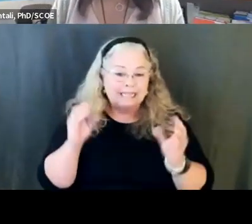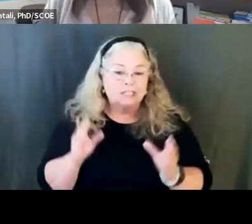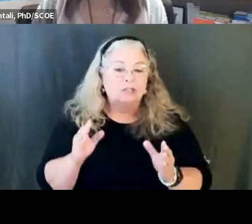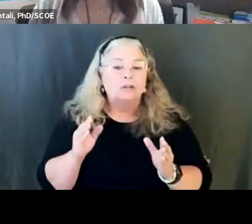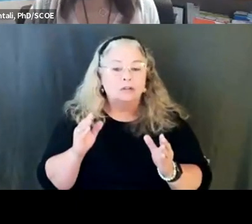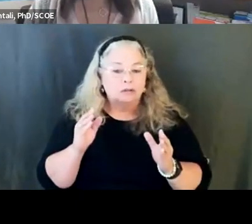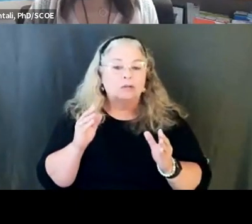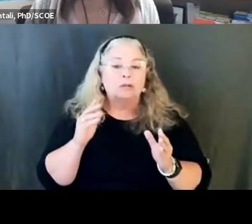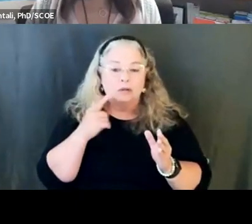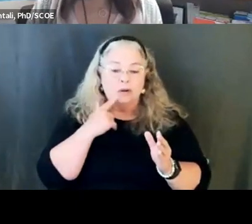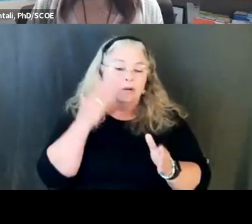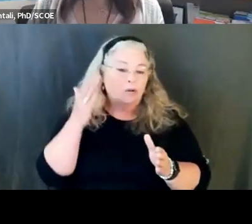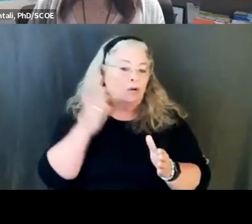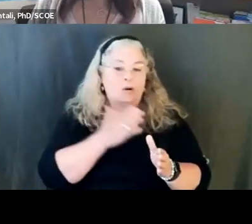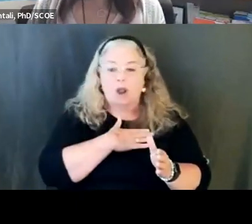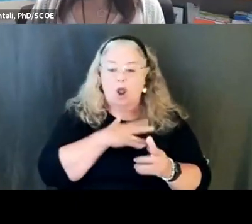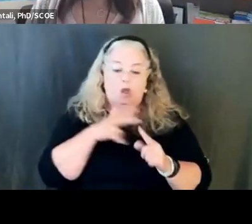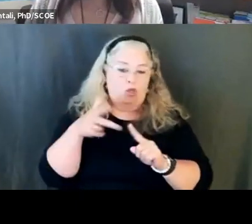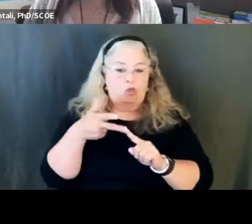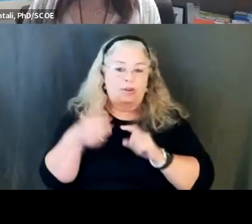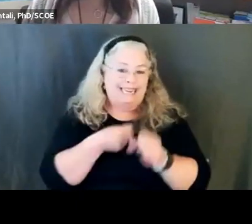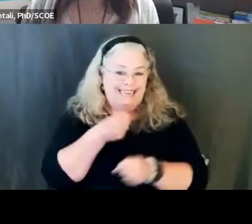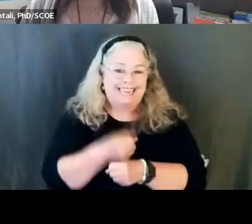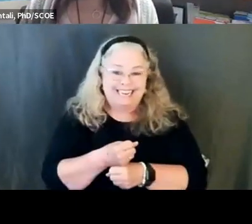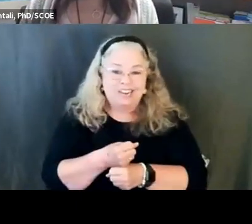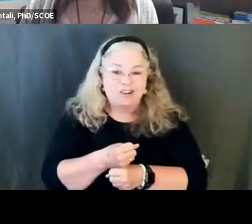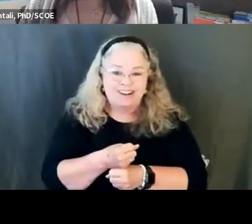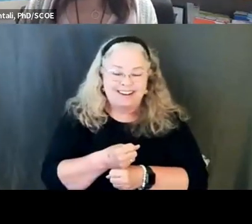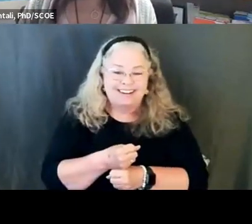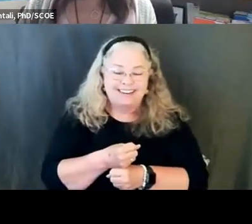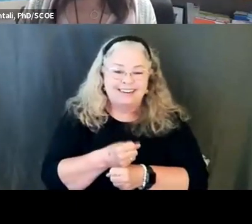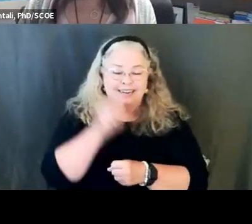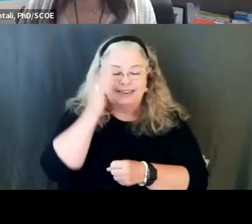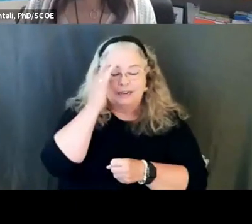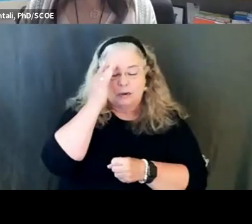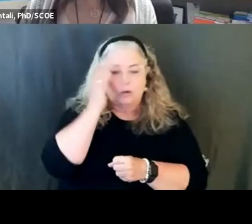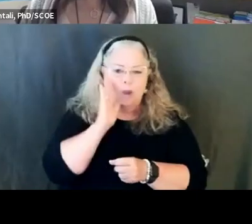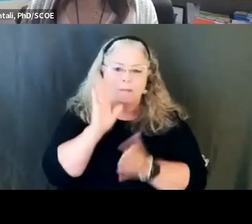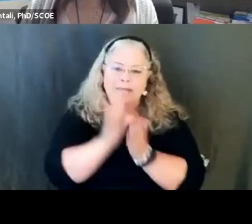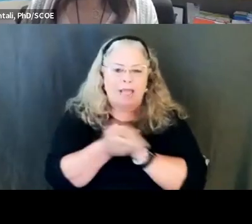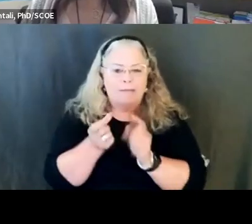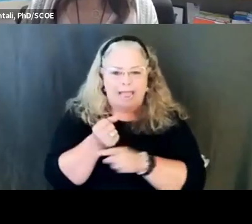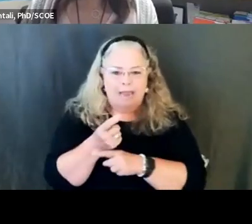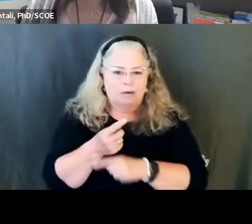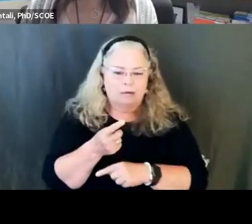in the future this is our first year will be an annual …inaudible… And so …inaudible… that's one